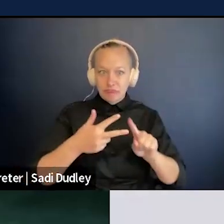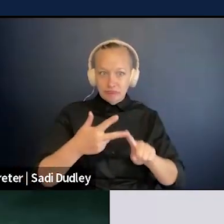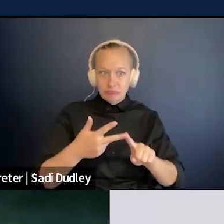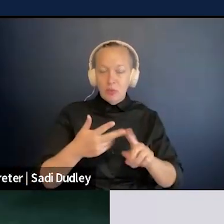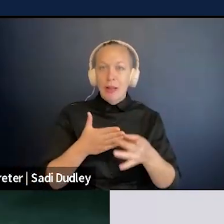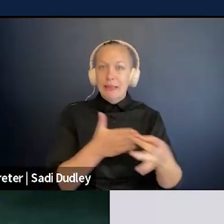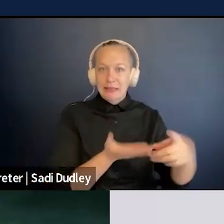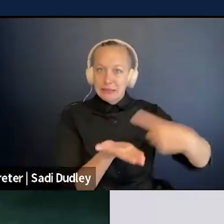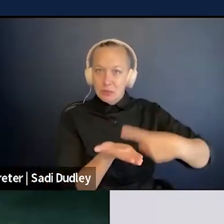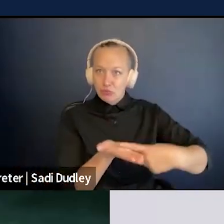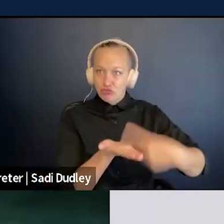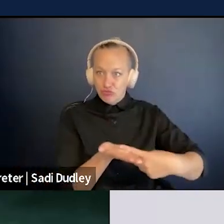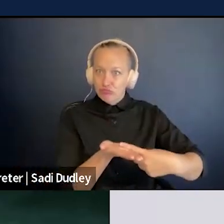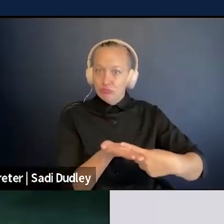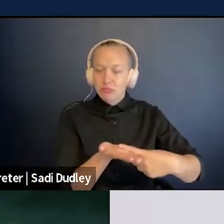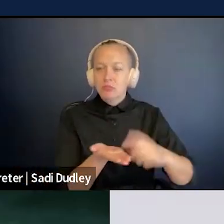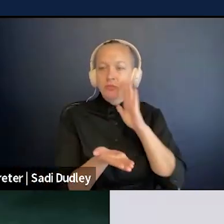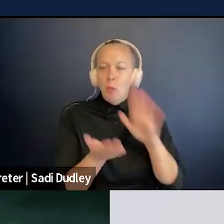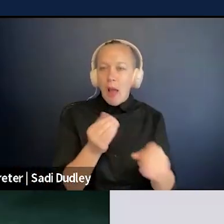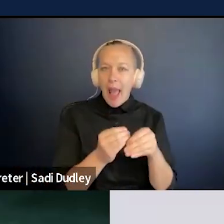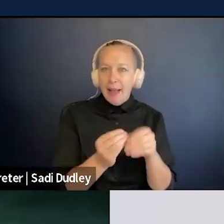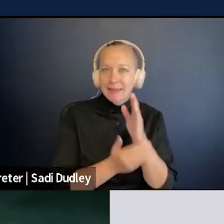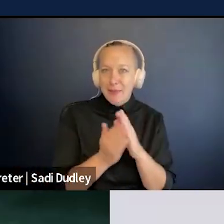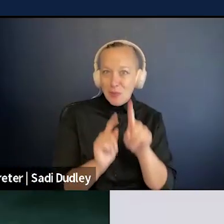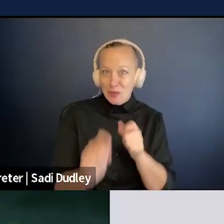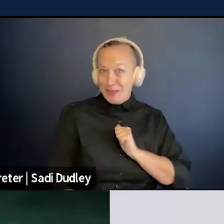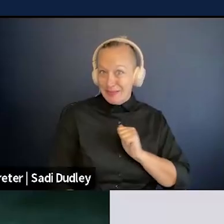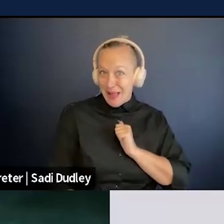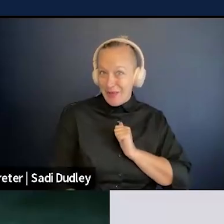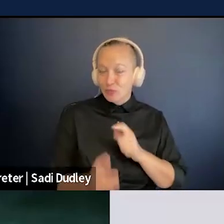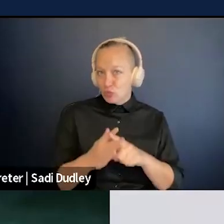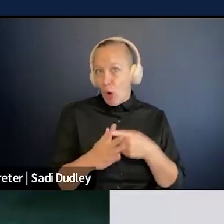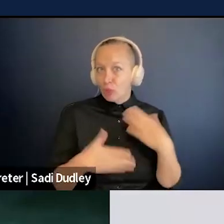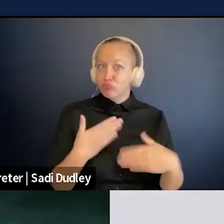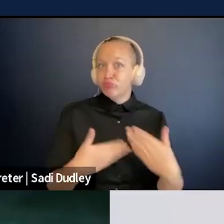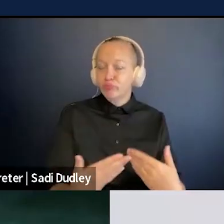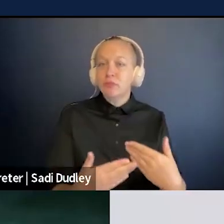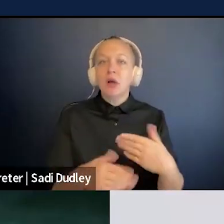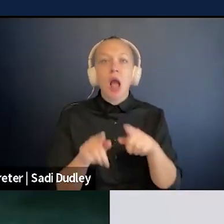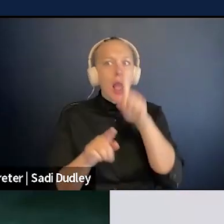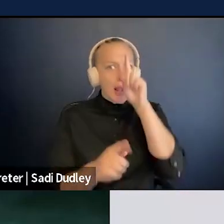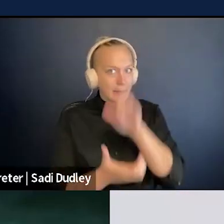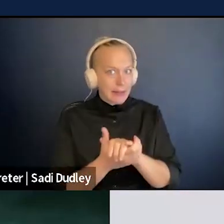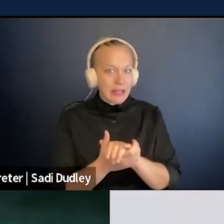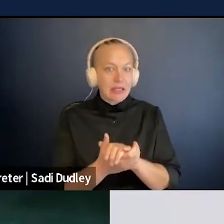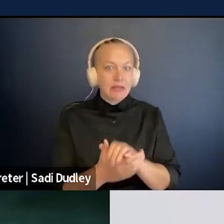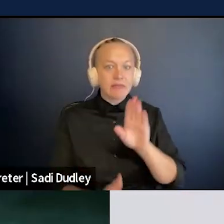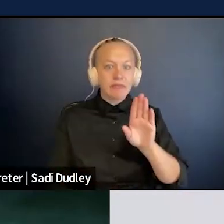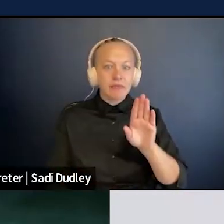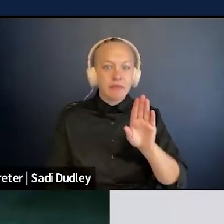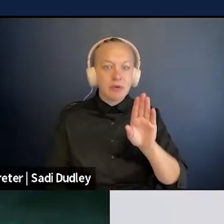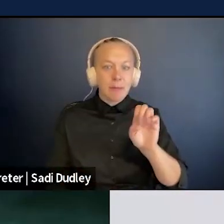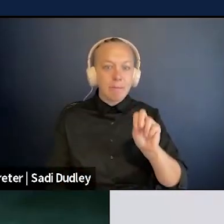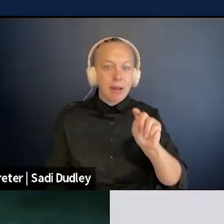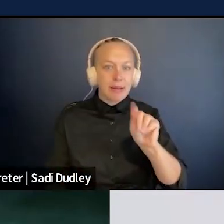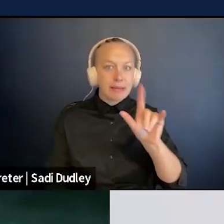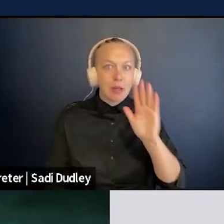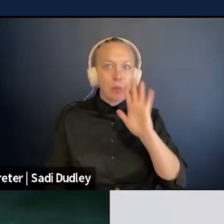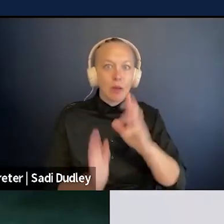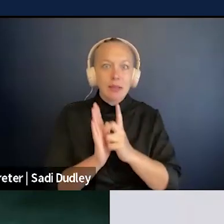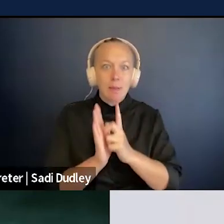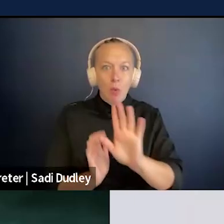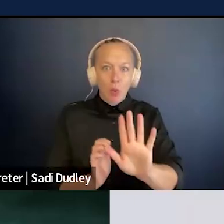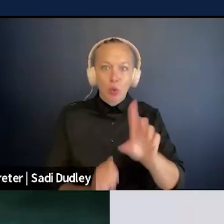I may put a couple questions here, just to kind of get things going. Um, and I believe we'll have a demonstration of the disability dashboard, which will be awesome too, okay?